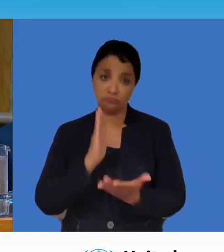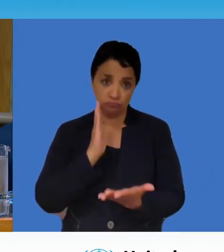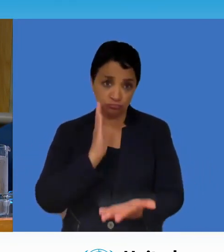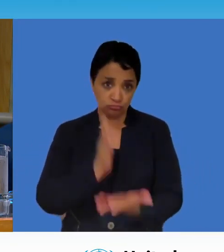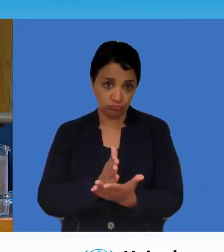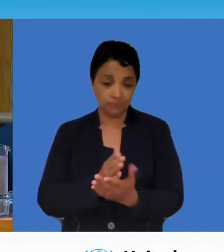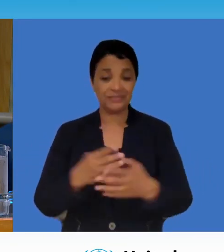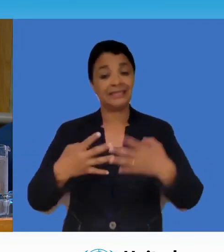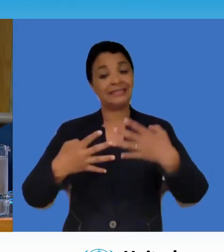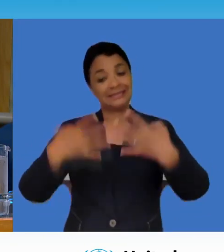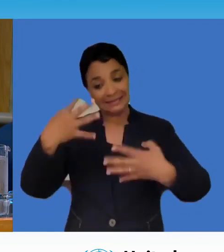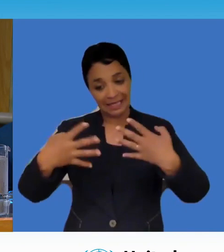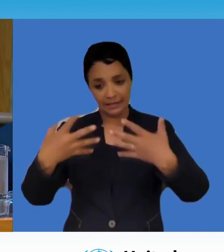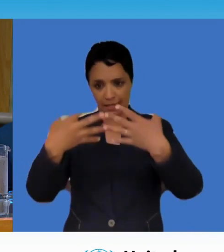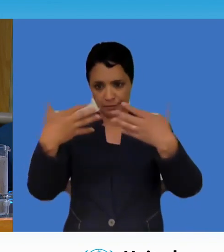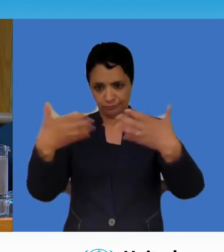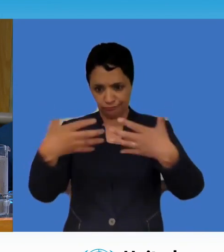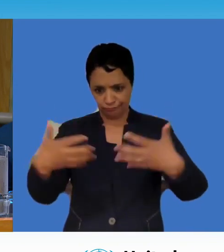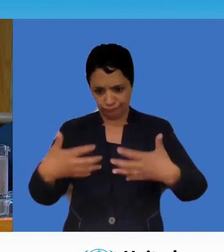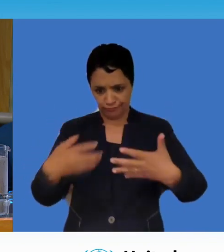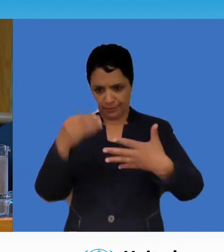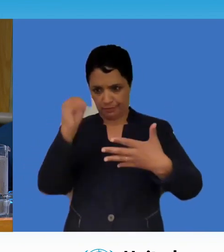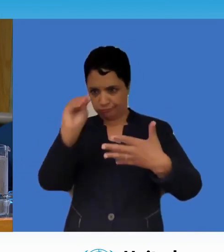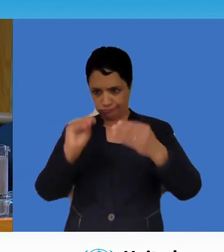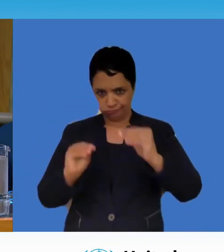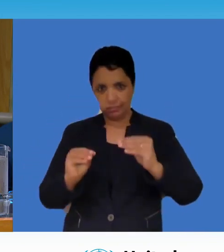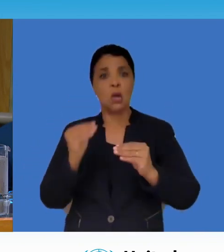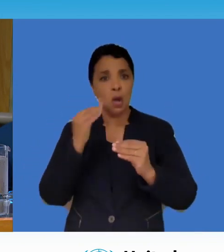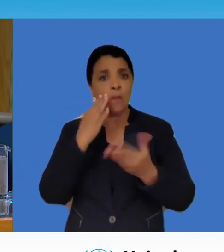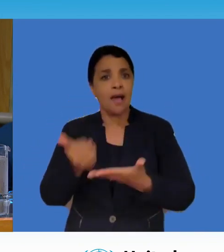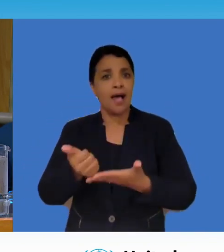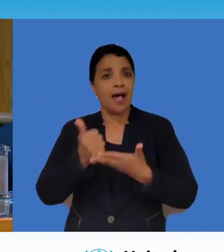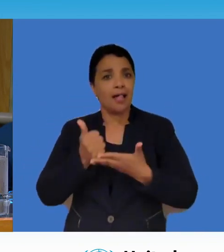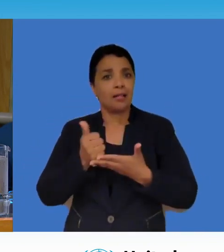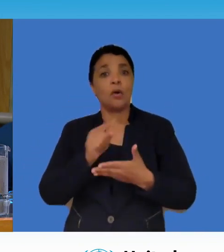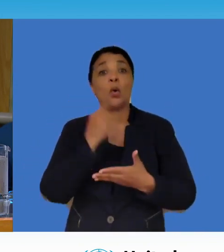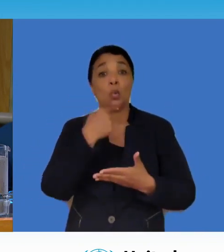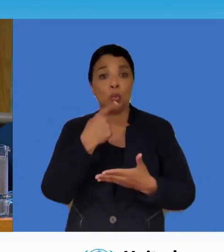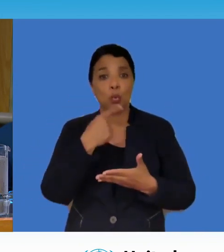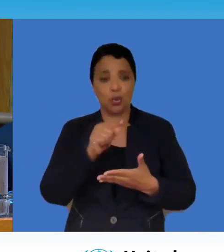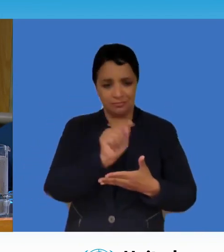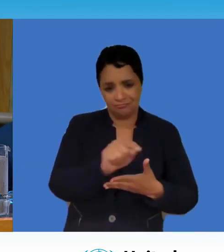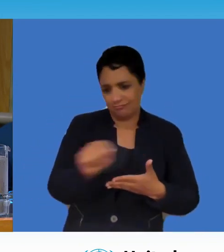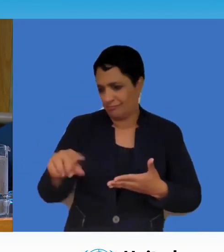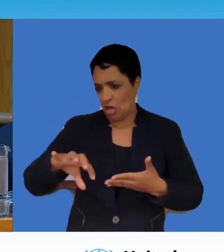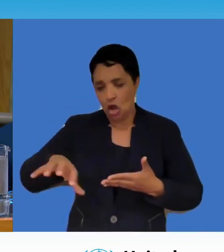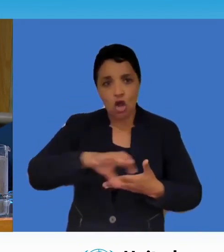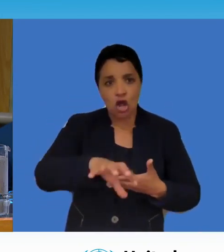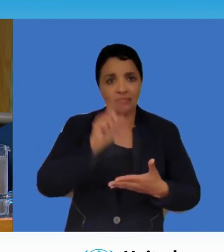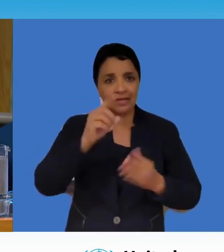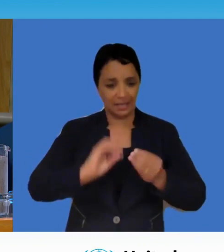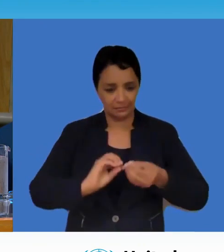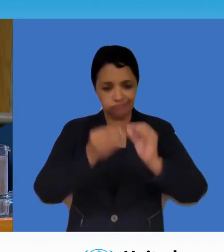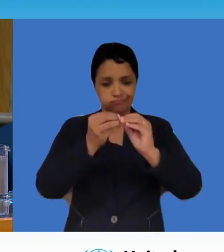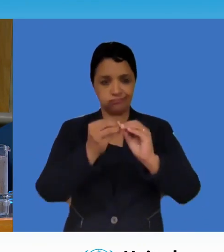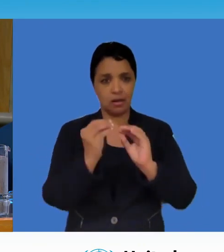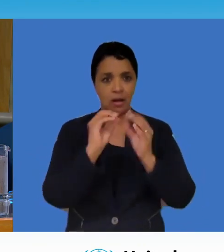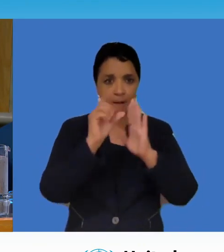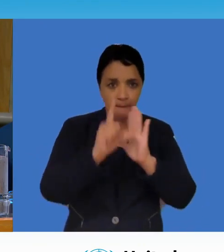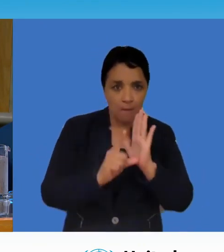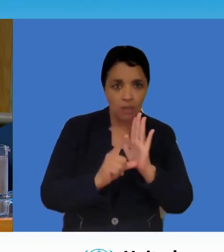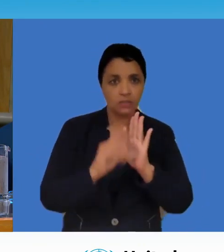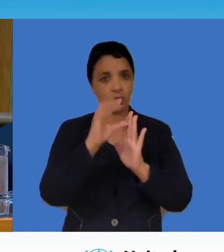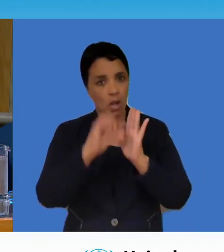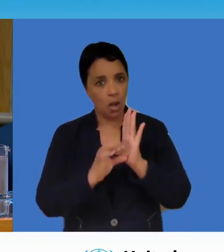uh obviously the data the dis disaggregated data can help states to make more evidence policy that